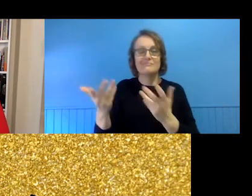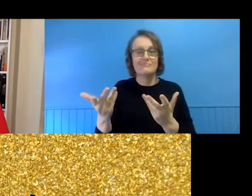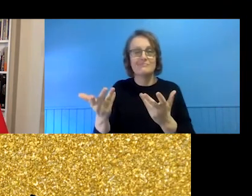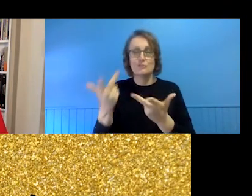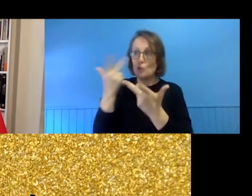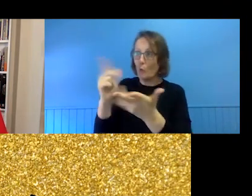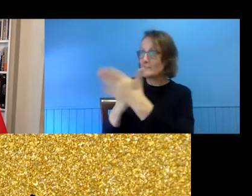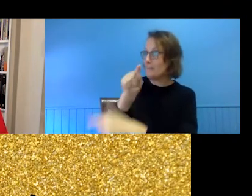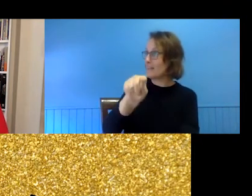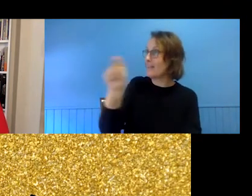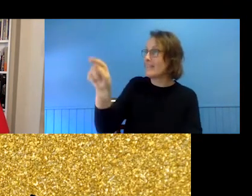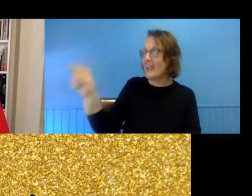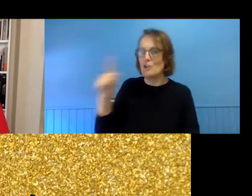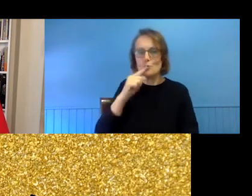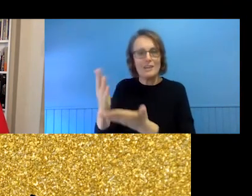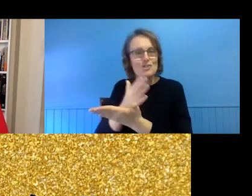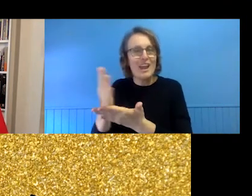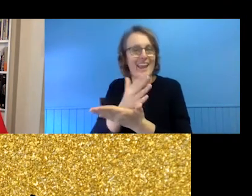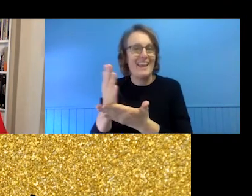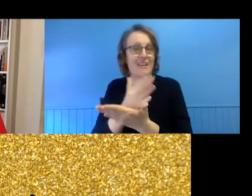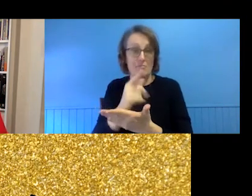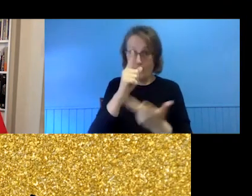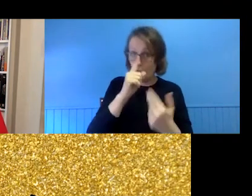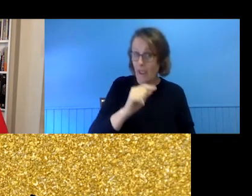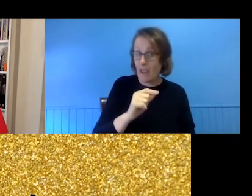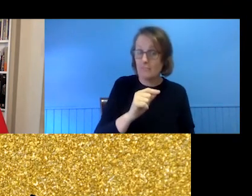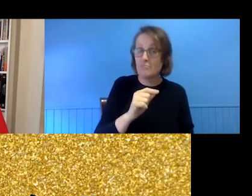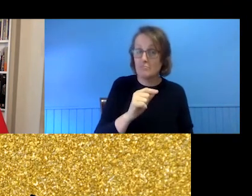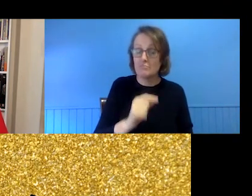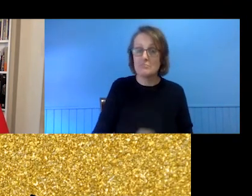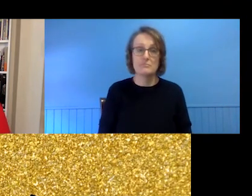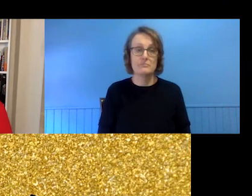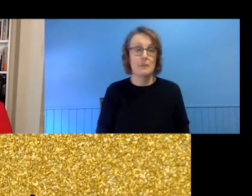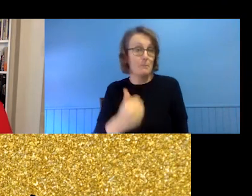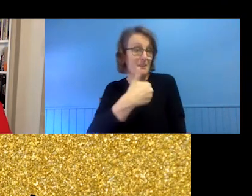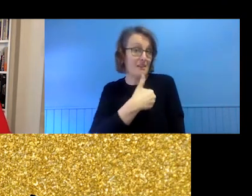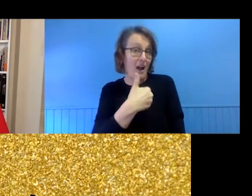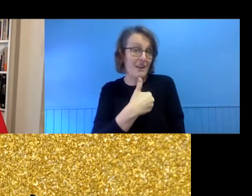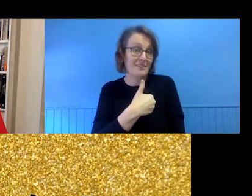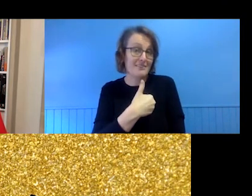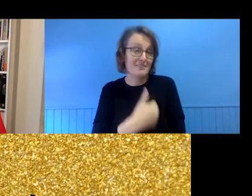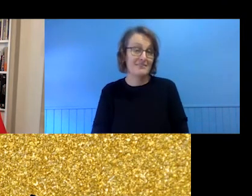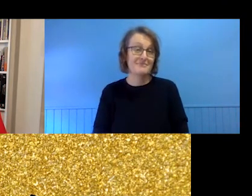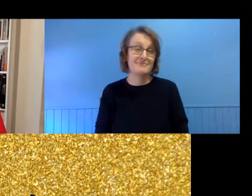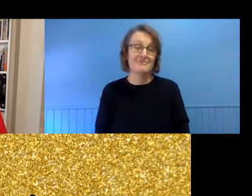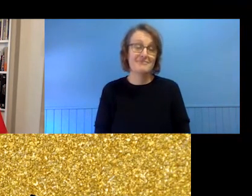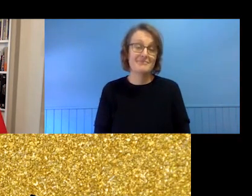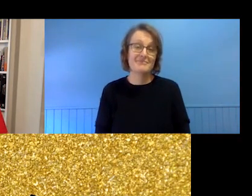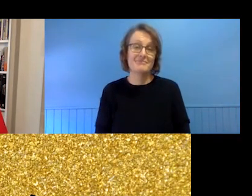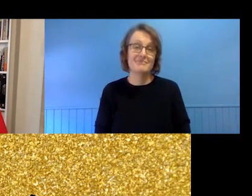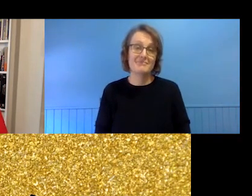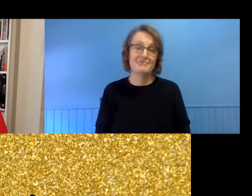share, if you have the capacity for it, being kind, and being thoughtful